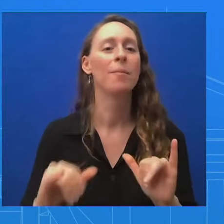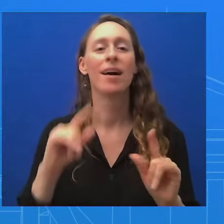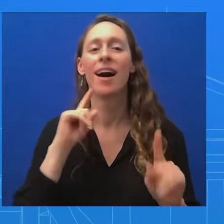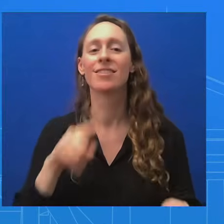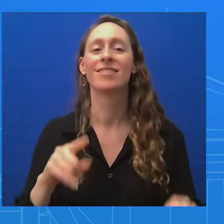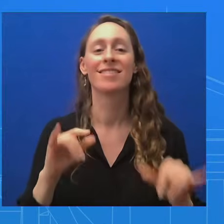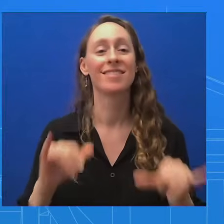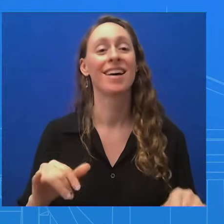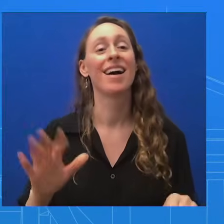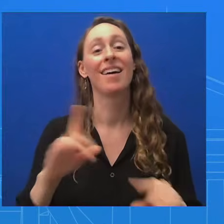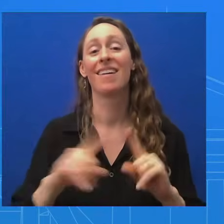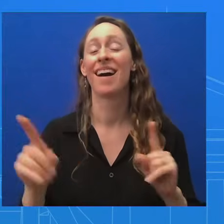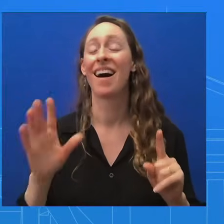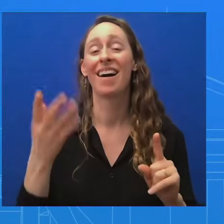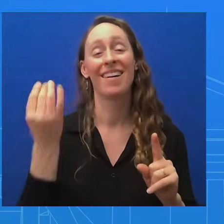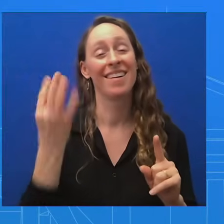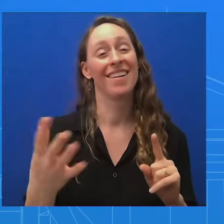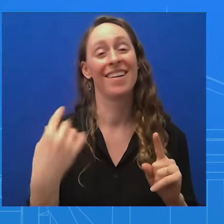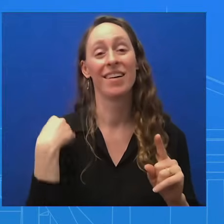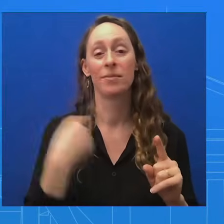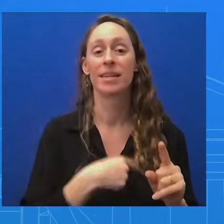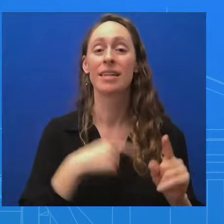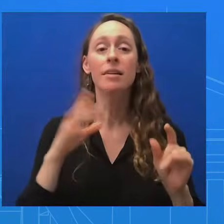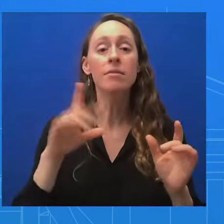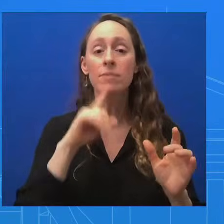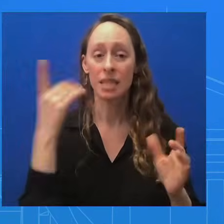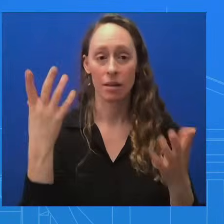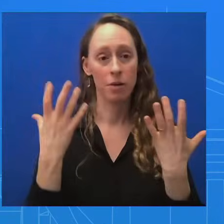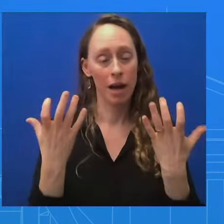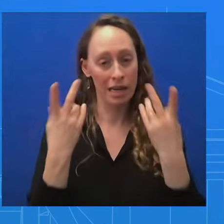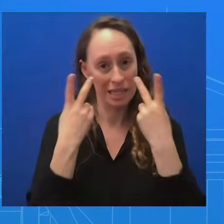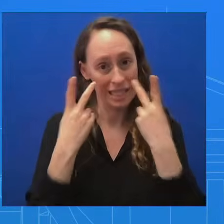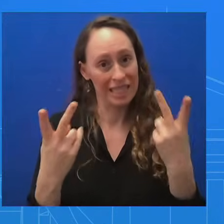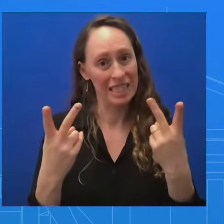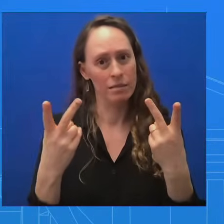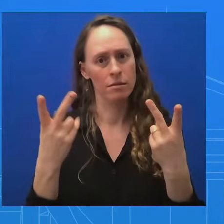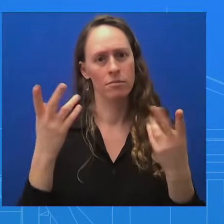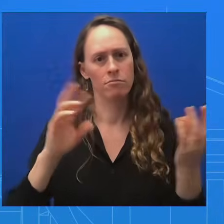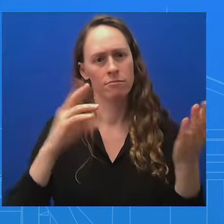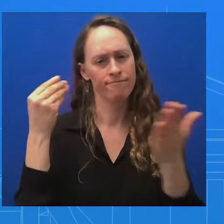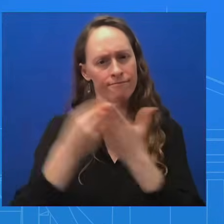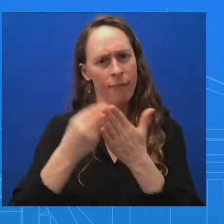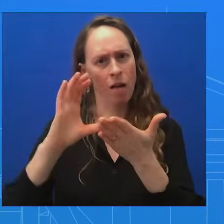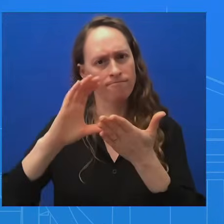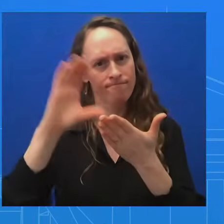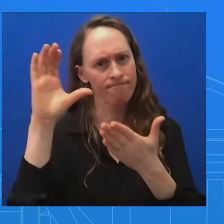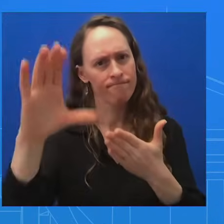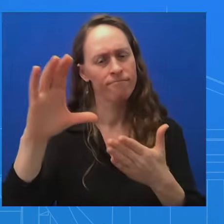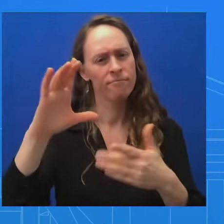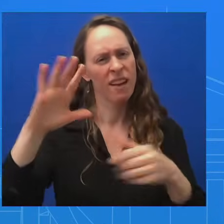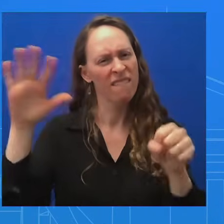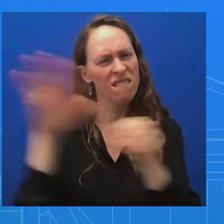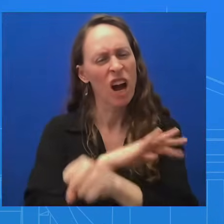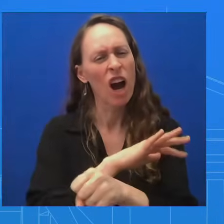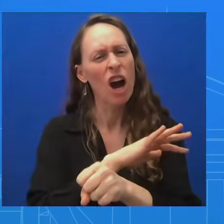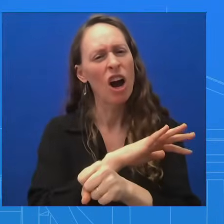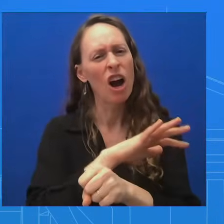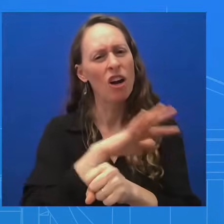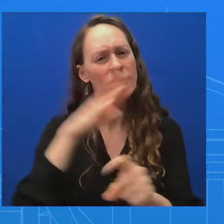the full national security supplemental move forward. That is what we want to see. We want to see it move forward, and that includes Ukraine,